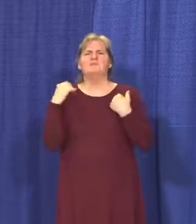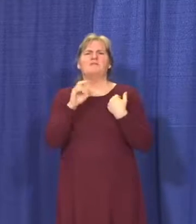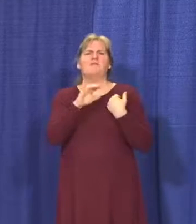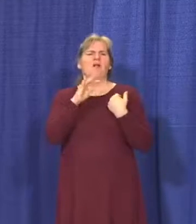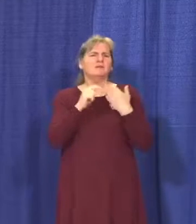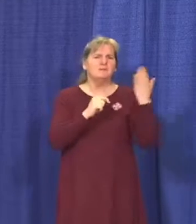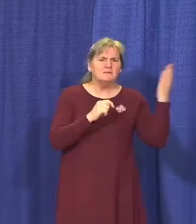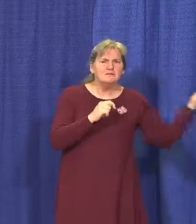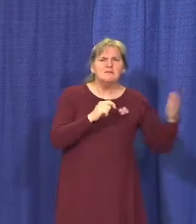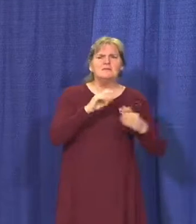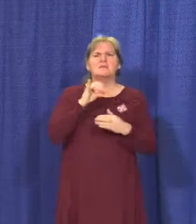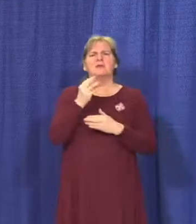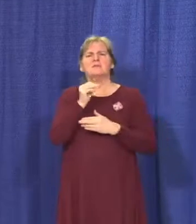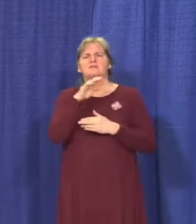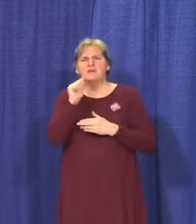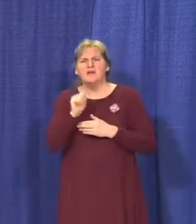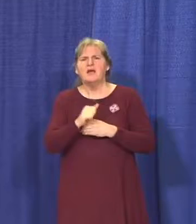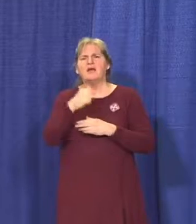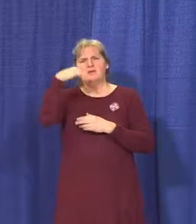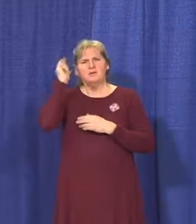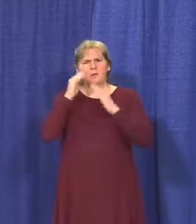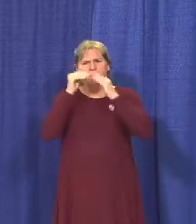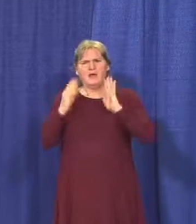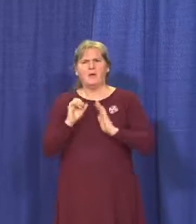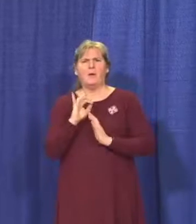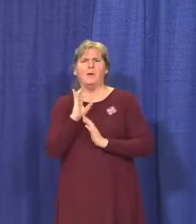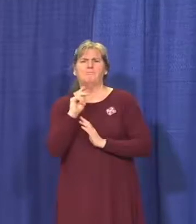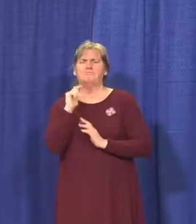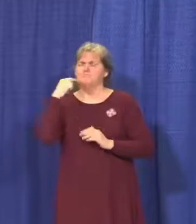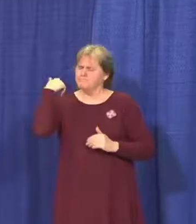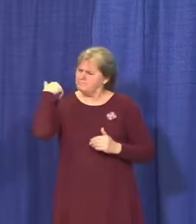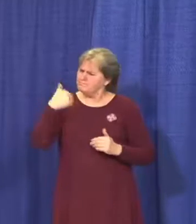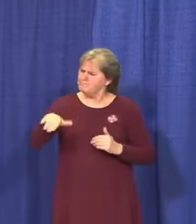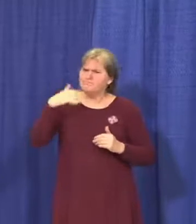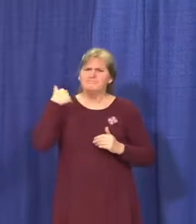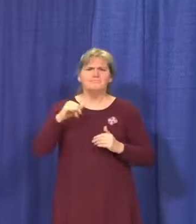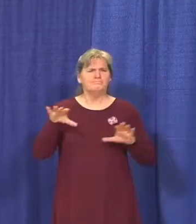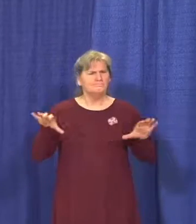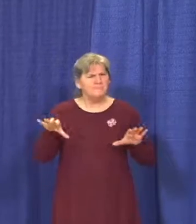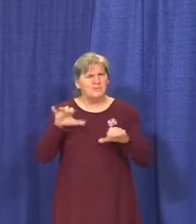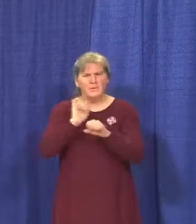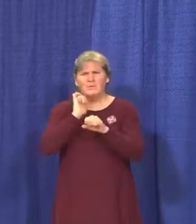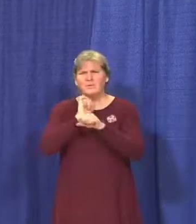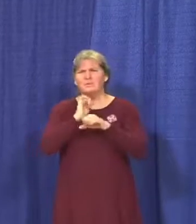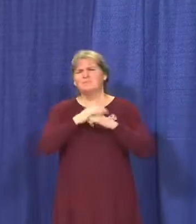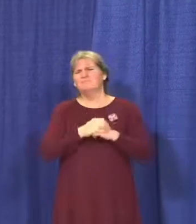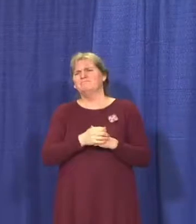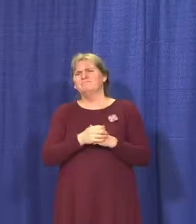CMHC, and in Yukon housing.